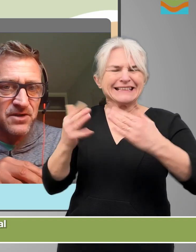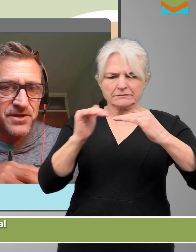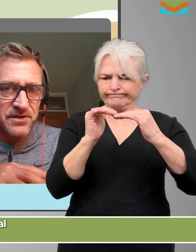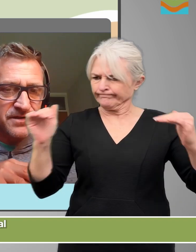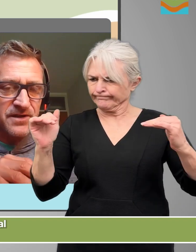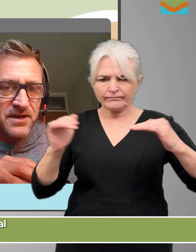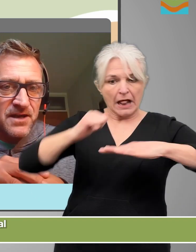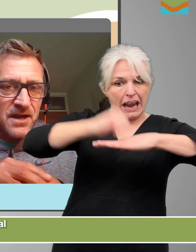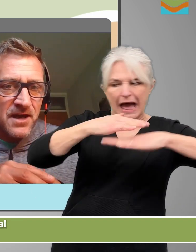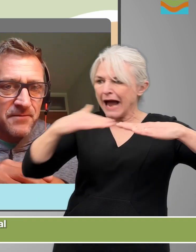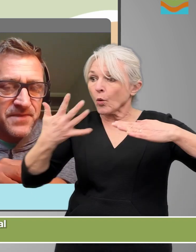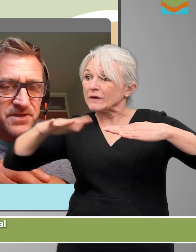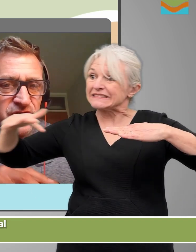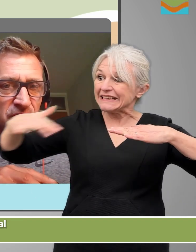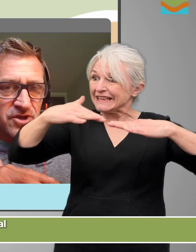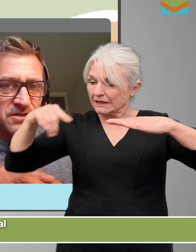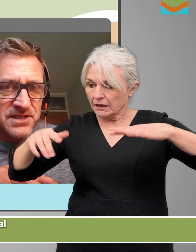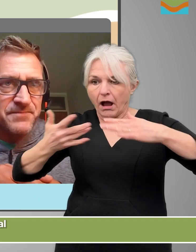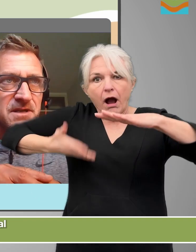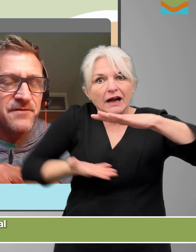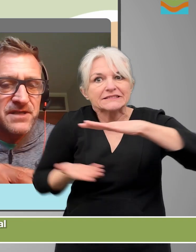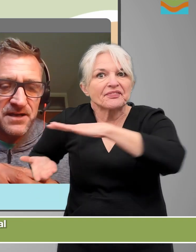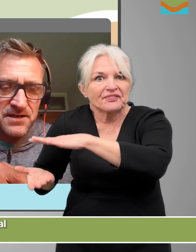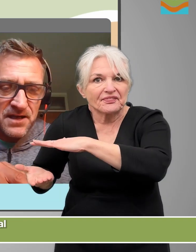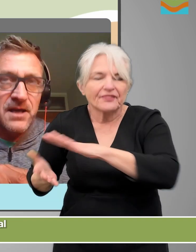solid earth, the geological subsurface. And yeah,